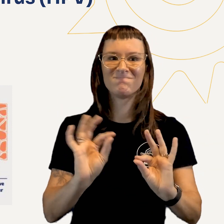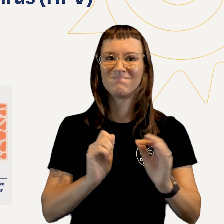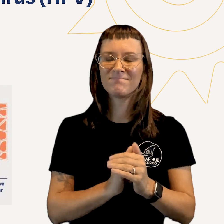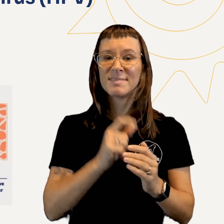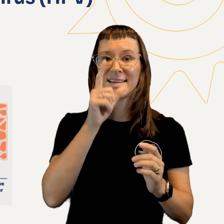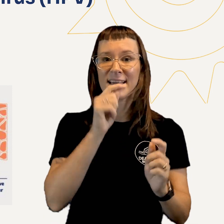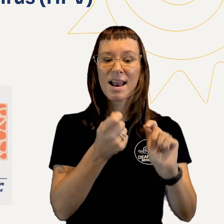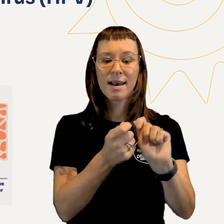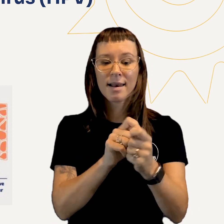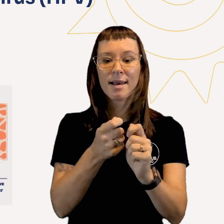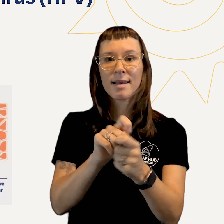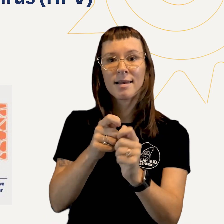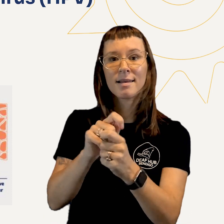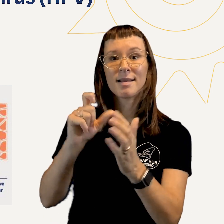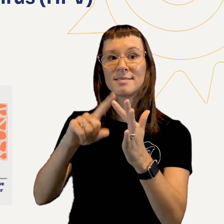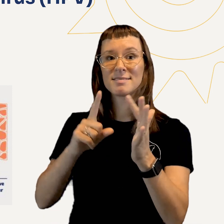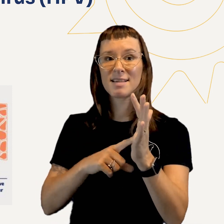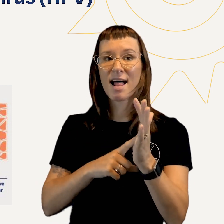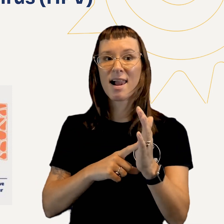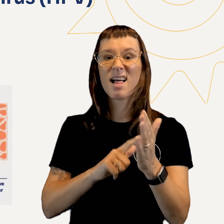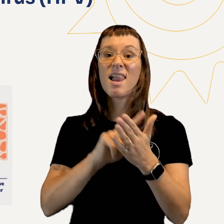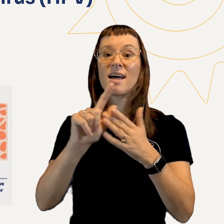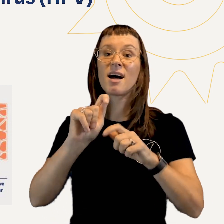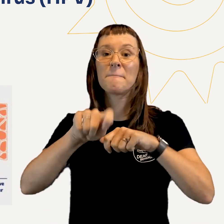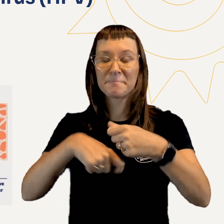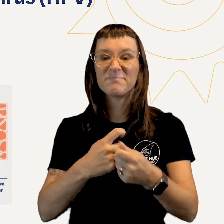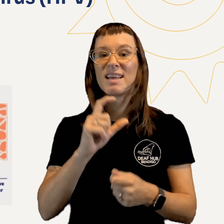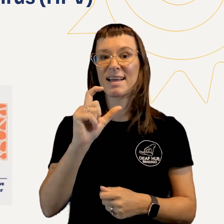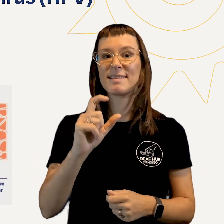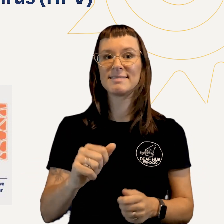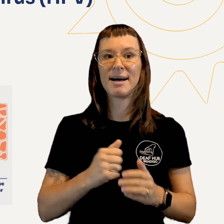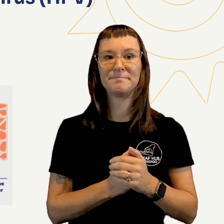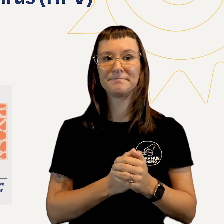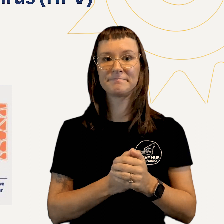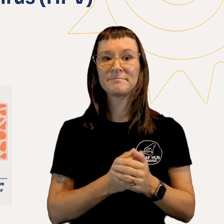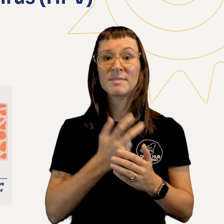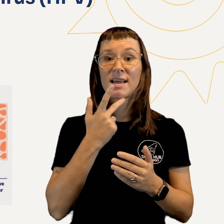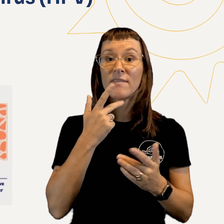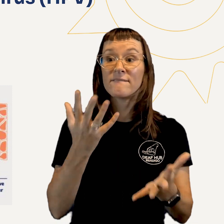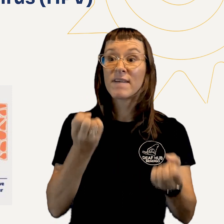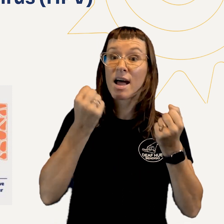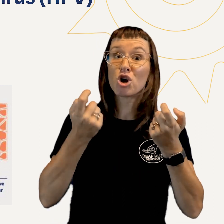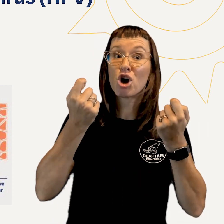HPV infection can cause cell changes in the cervix which can develop into cancer. These